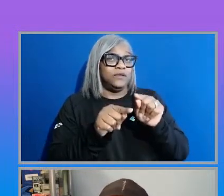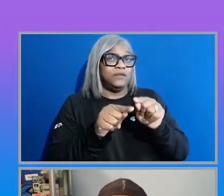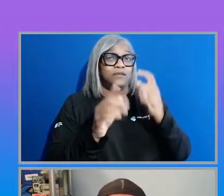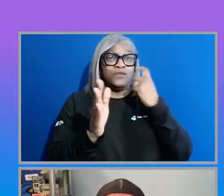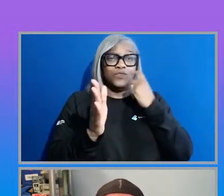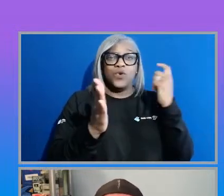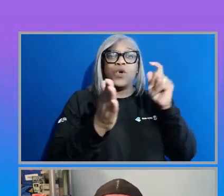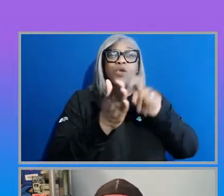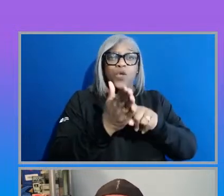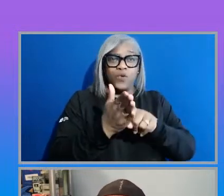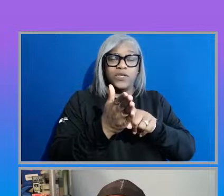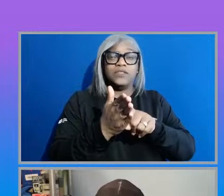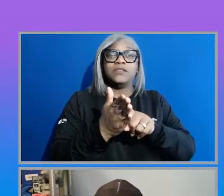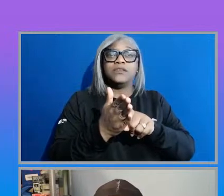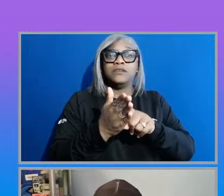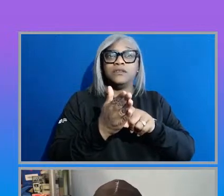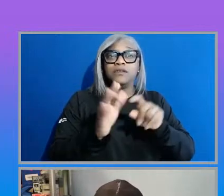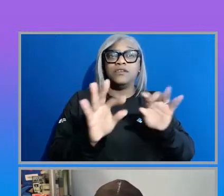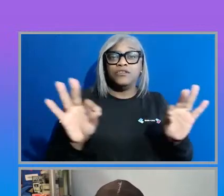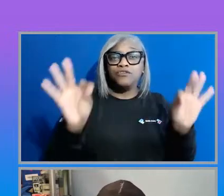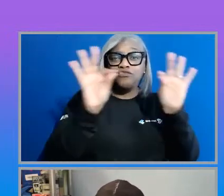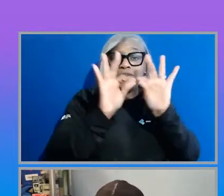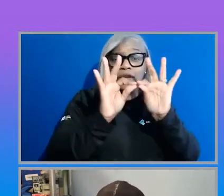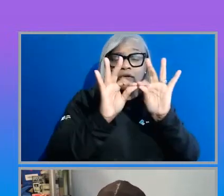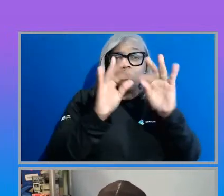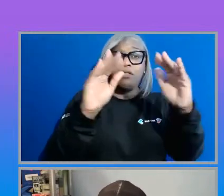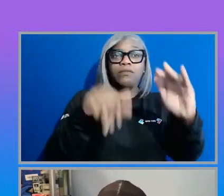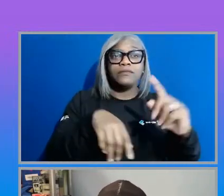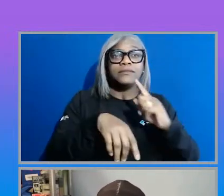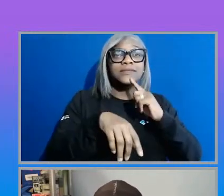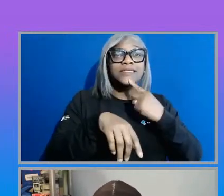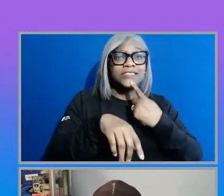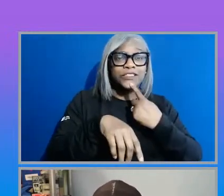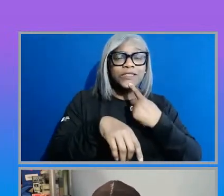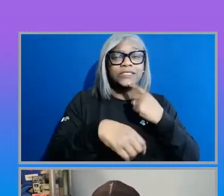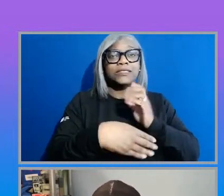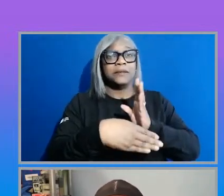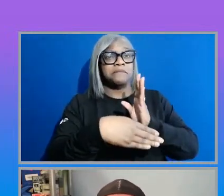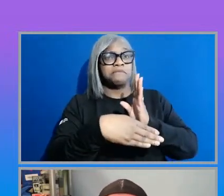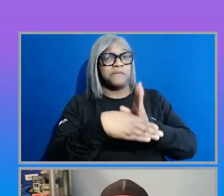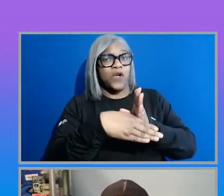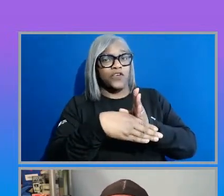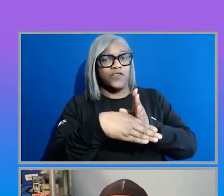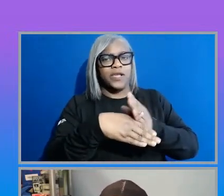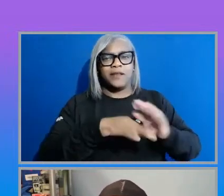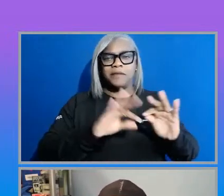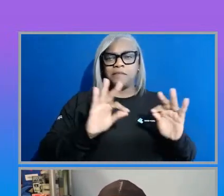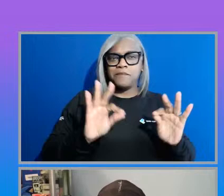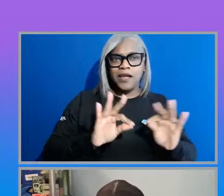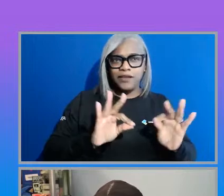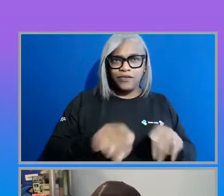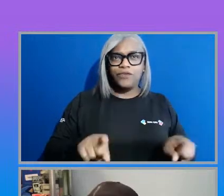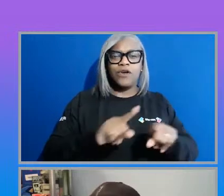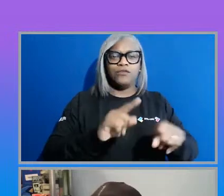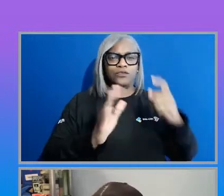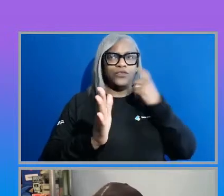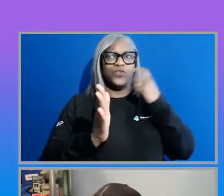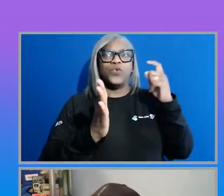only categorizes them as critical, serious, moderate, and minor, but it also categorizes